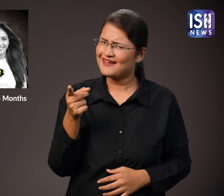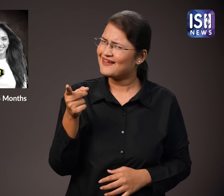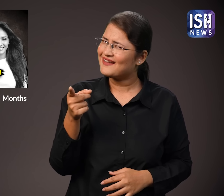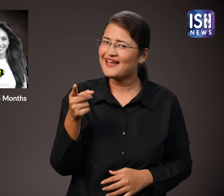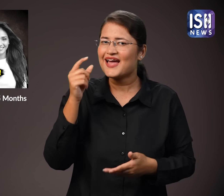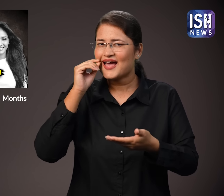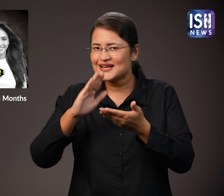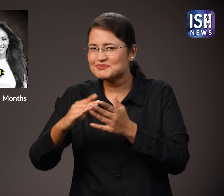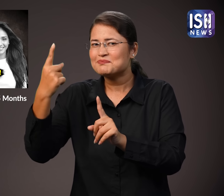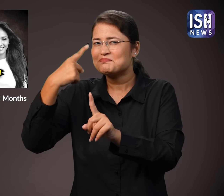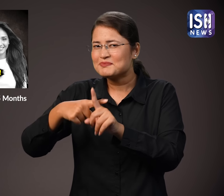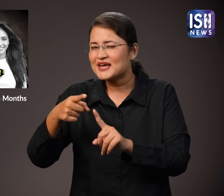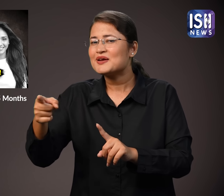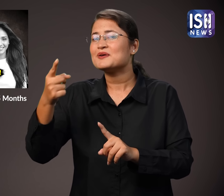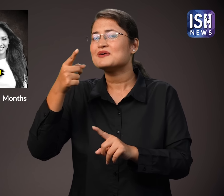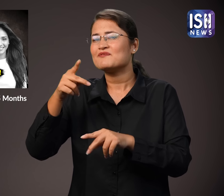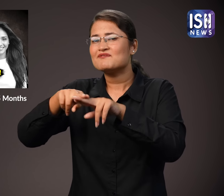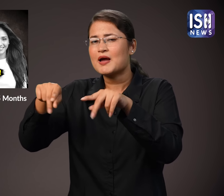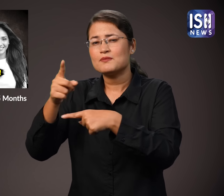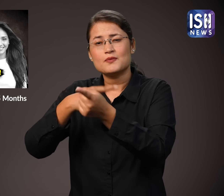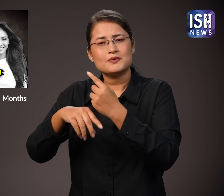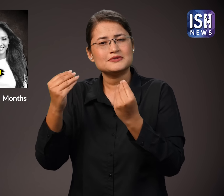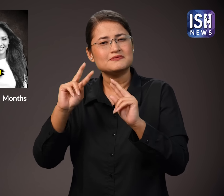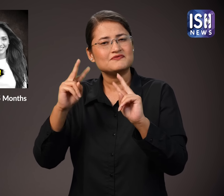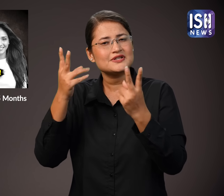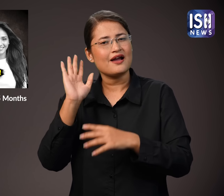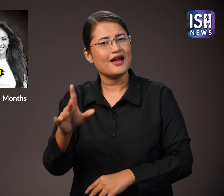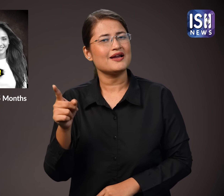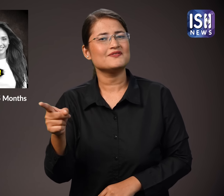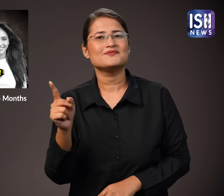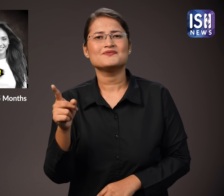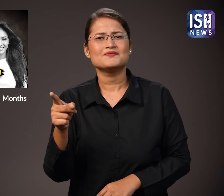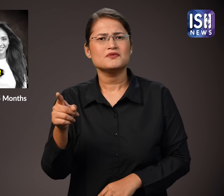This raised suspicions against her husband and his family.